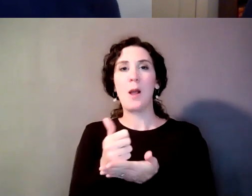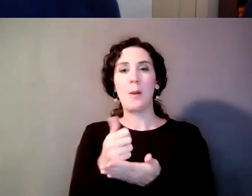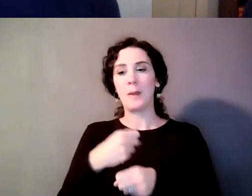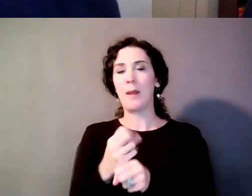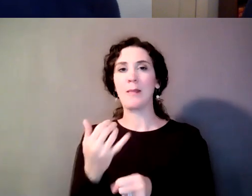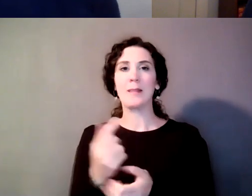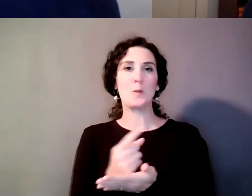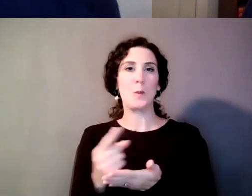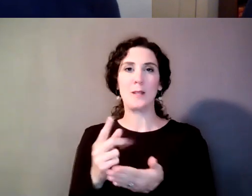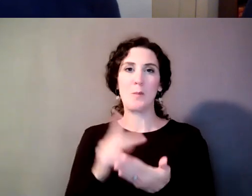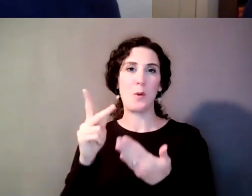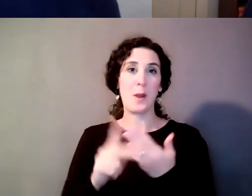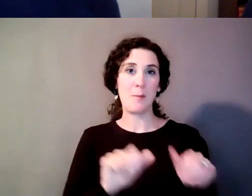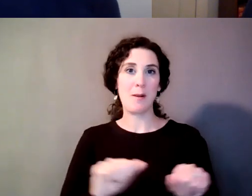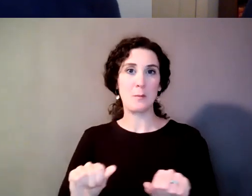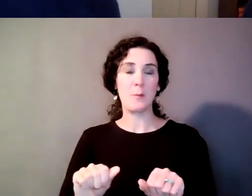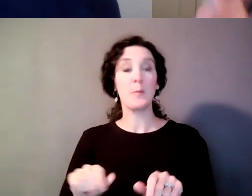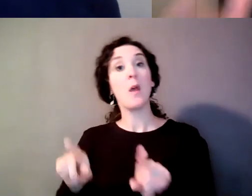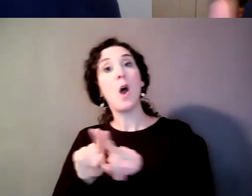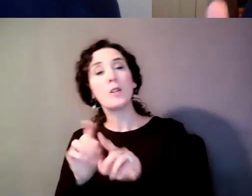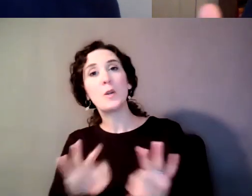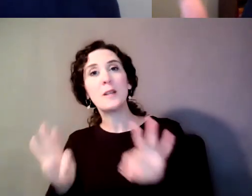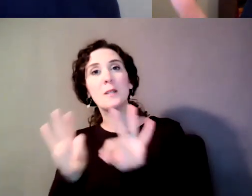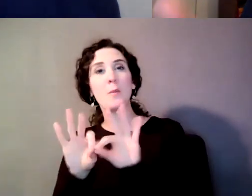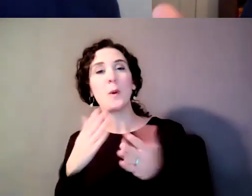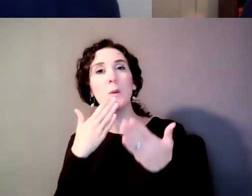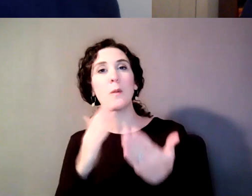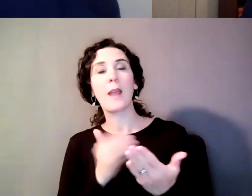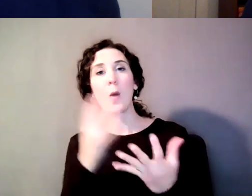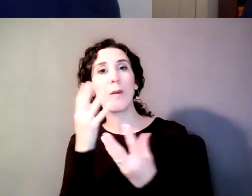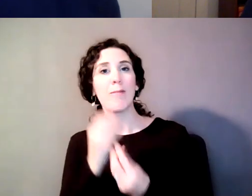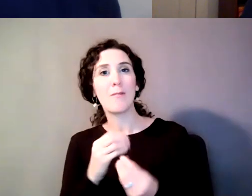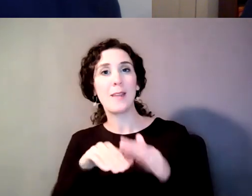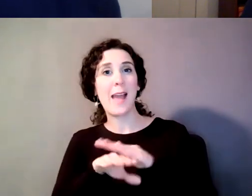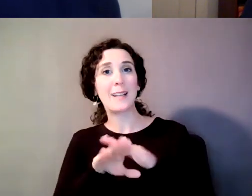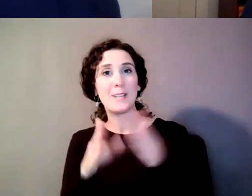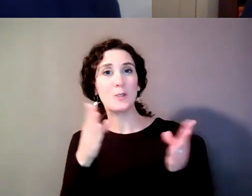We would also like to thank our lovely Access services team for helping with this webinar